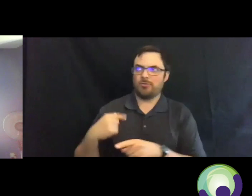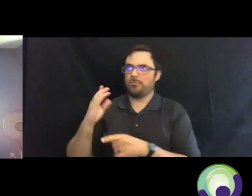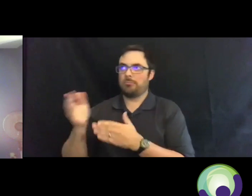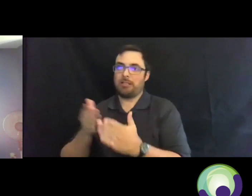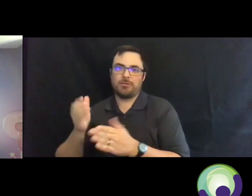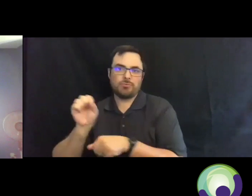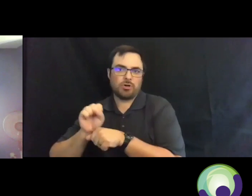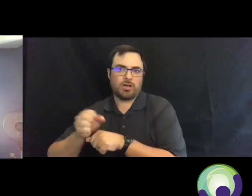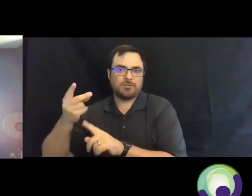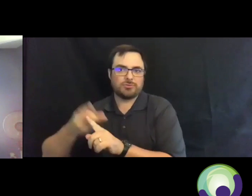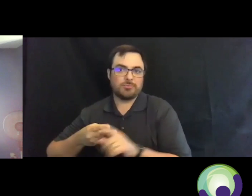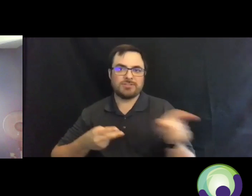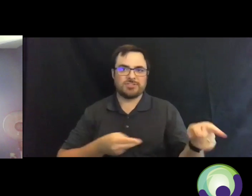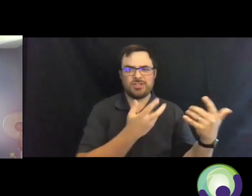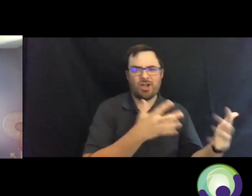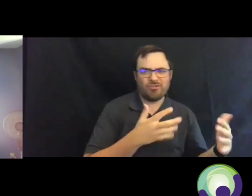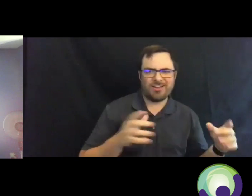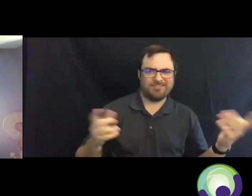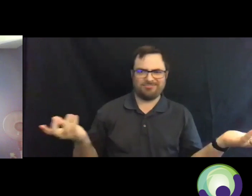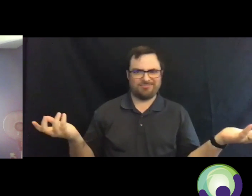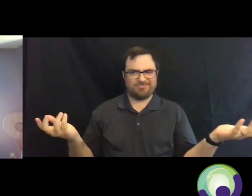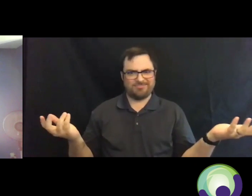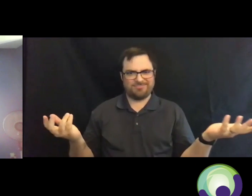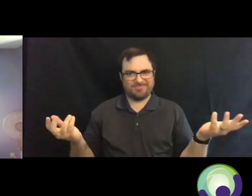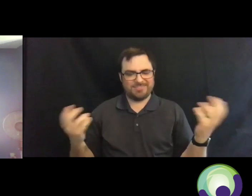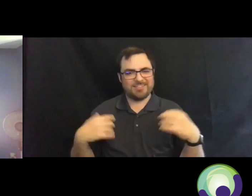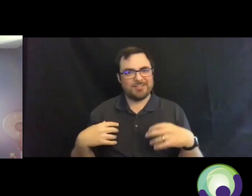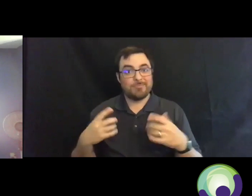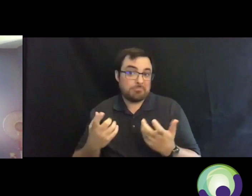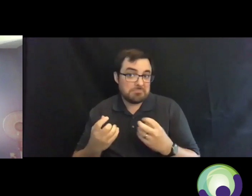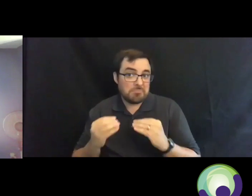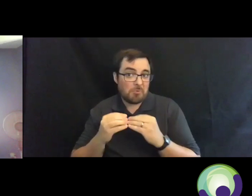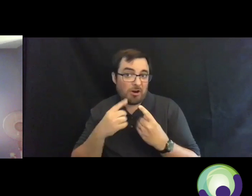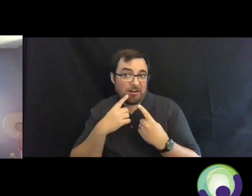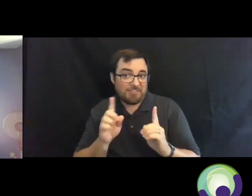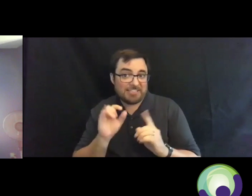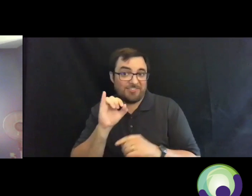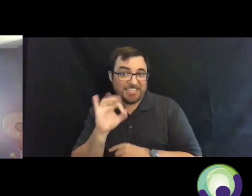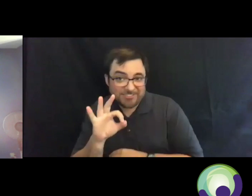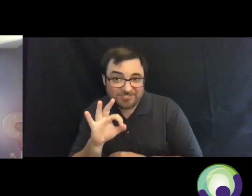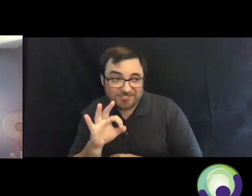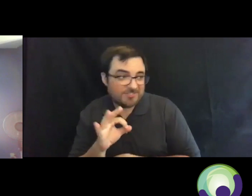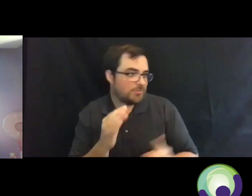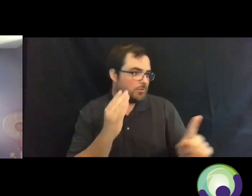something that she's already covered, wouldn't it have been better for the child had you known what each of you were going to work on?